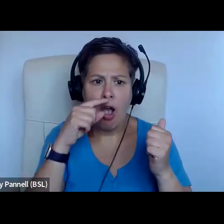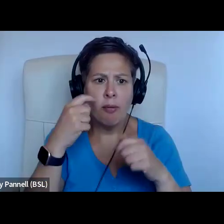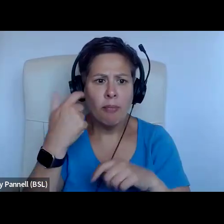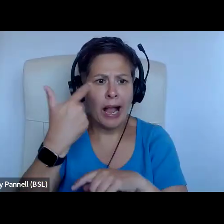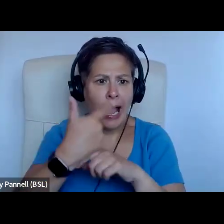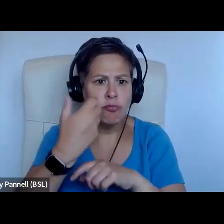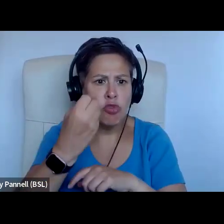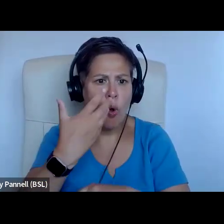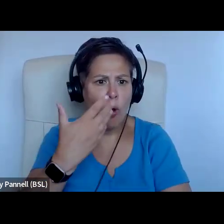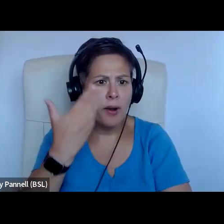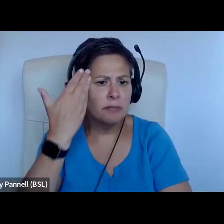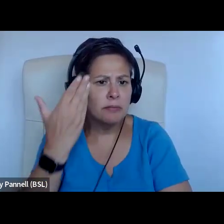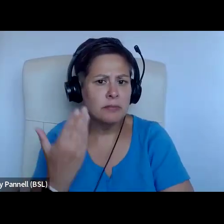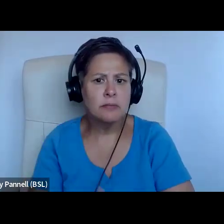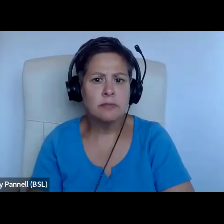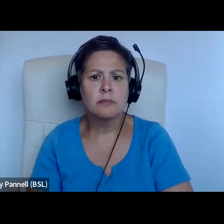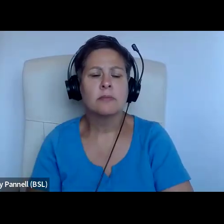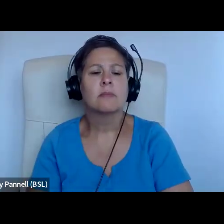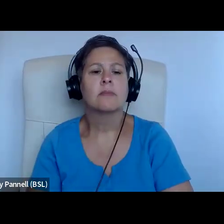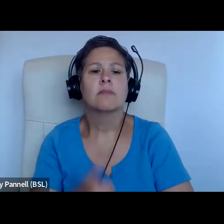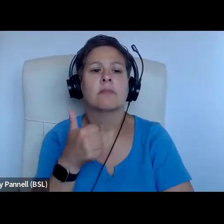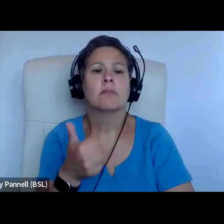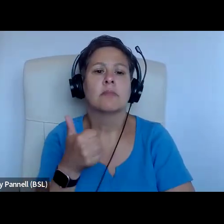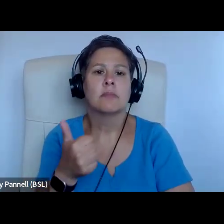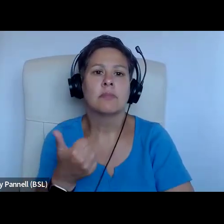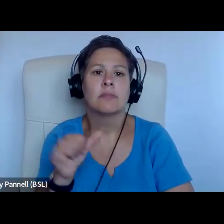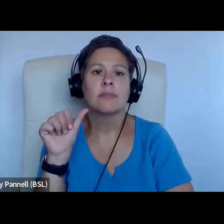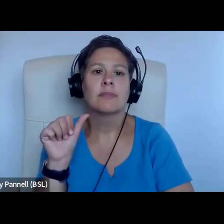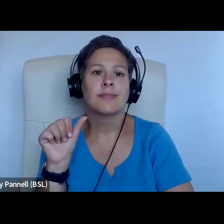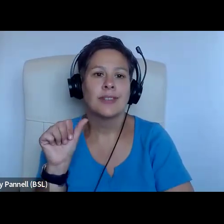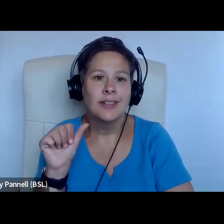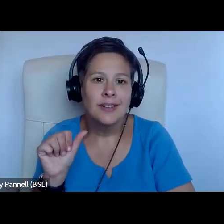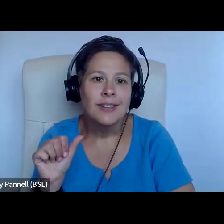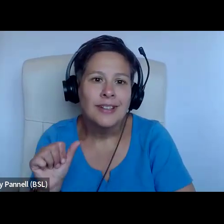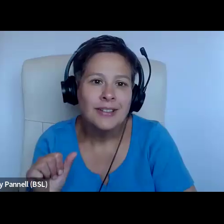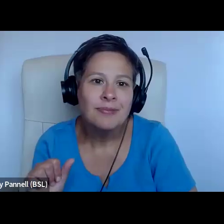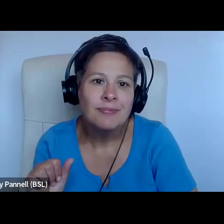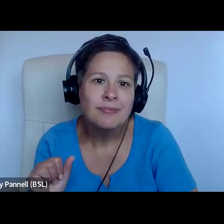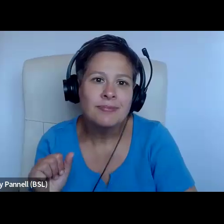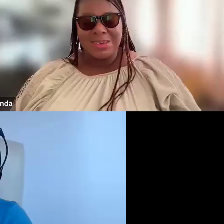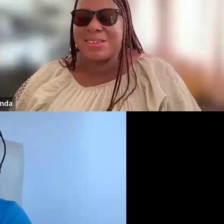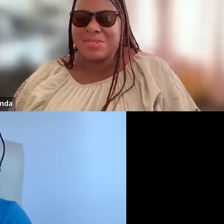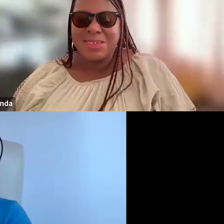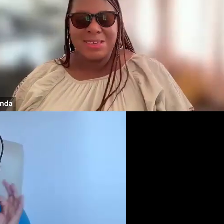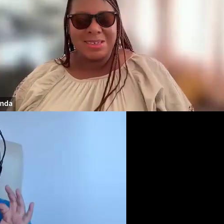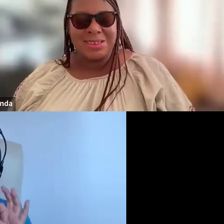Hi, everyone, I'm Miyanda. I'm a software engineering student in my final year at a